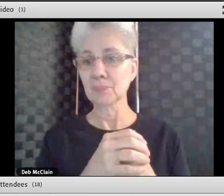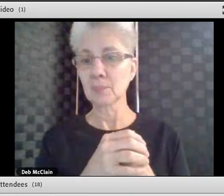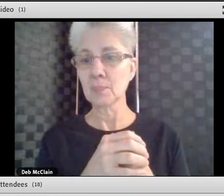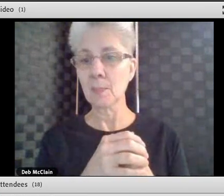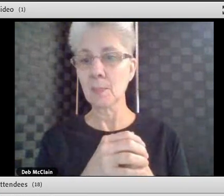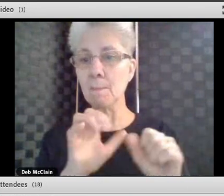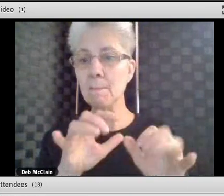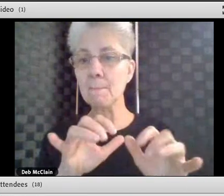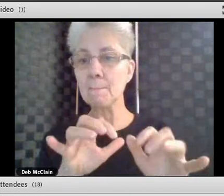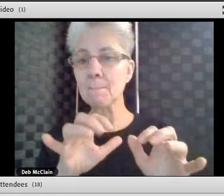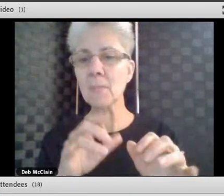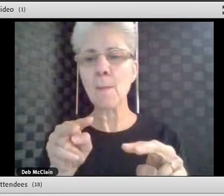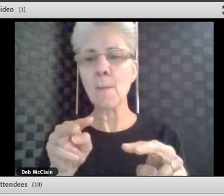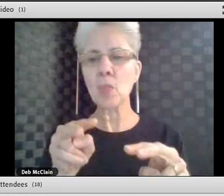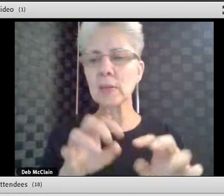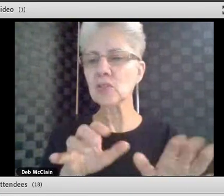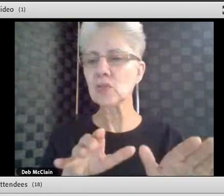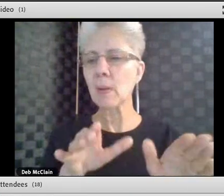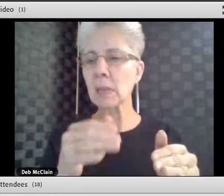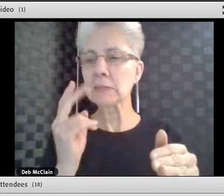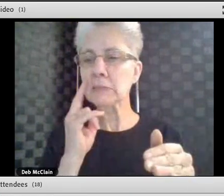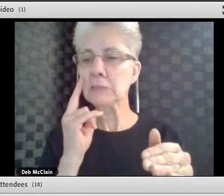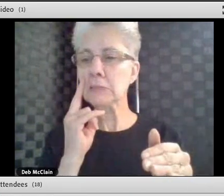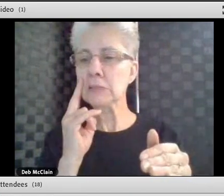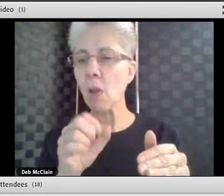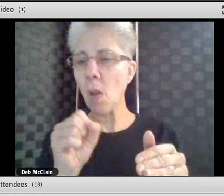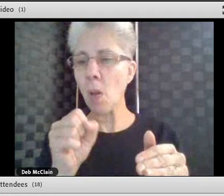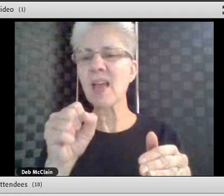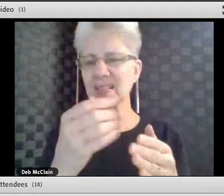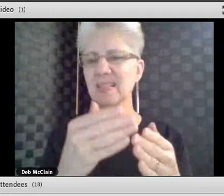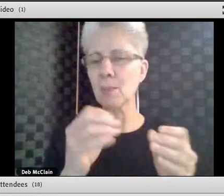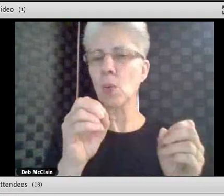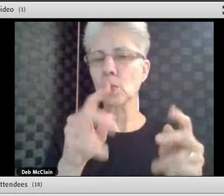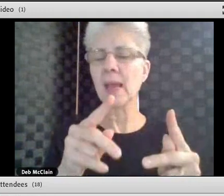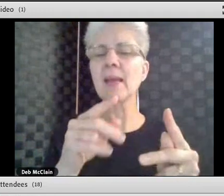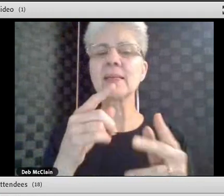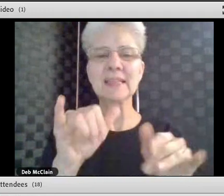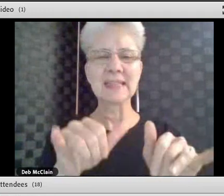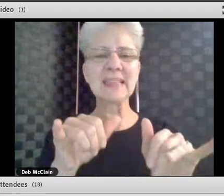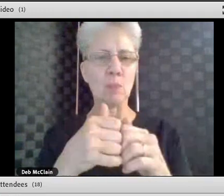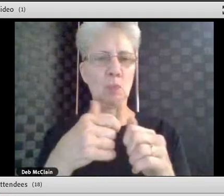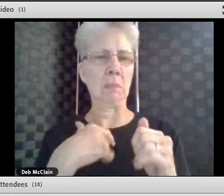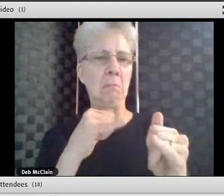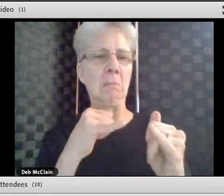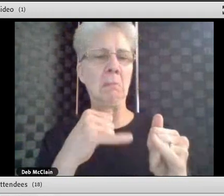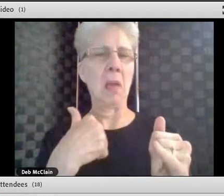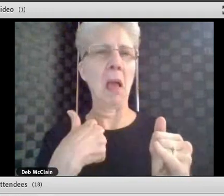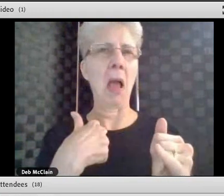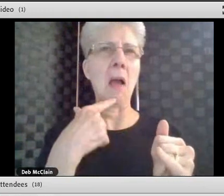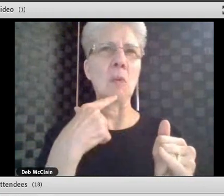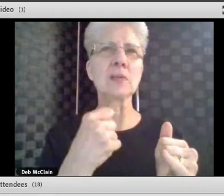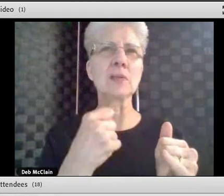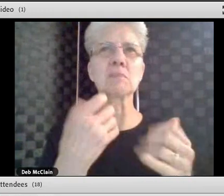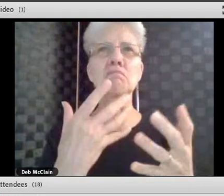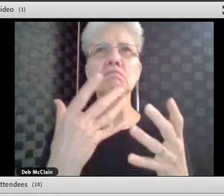I'm just looking in the chat box to see if anybody -- some, okay, same with me. I think I was -- When I was watching it,